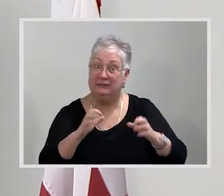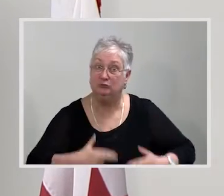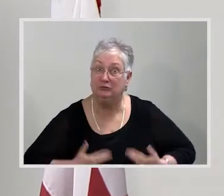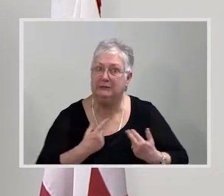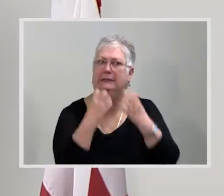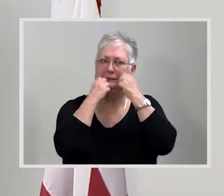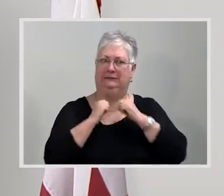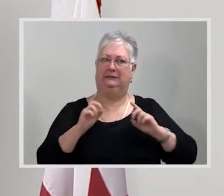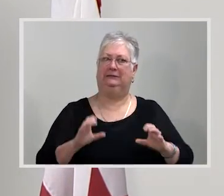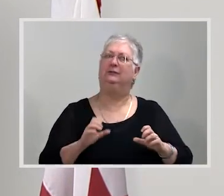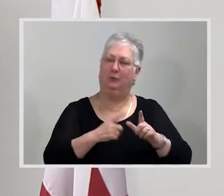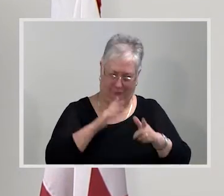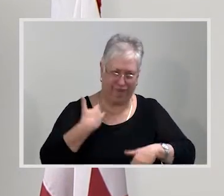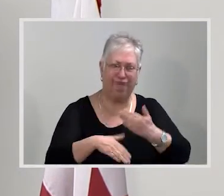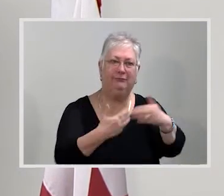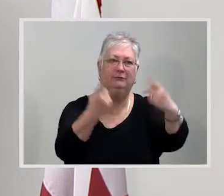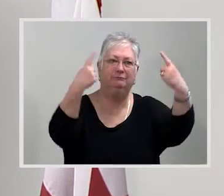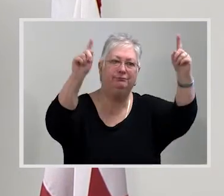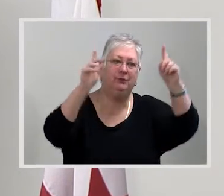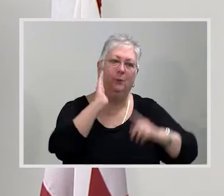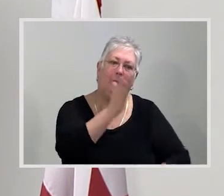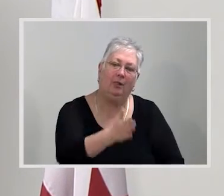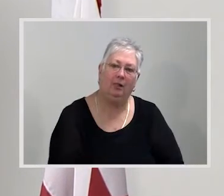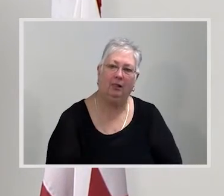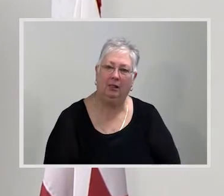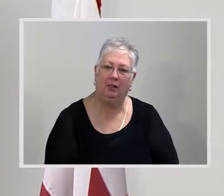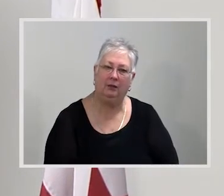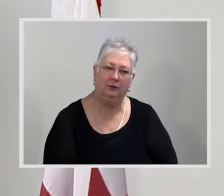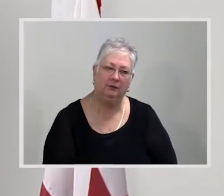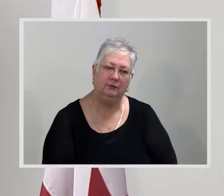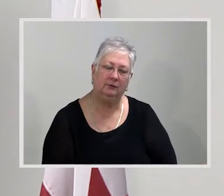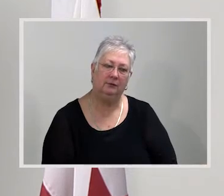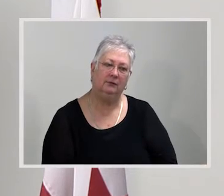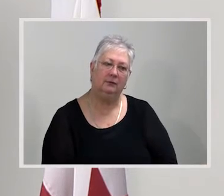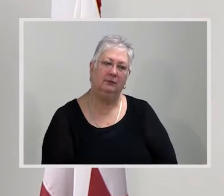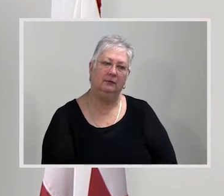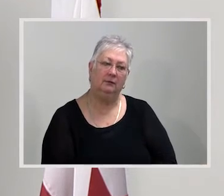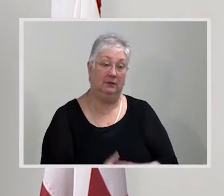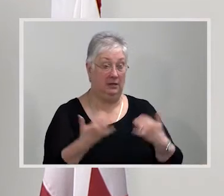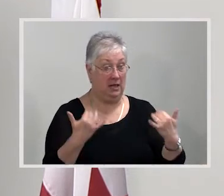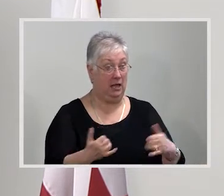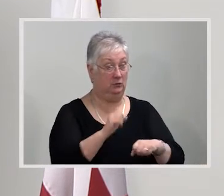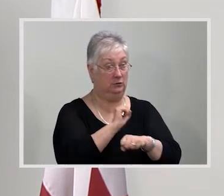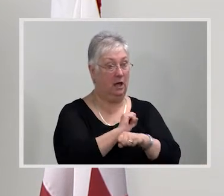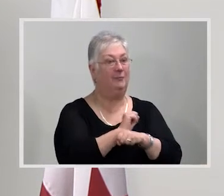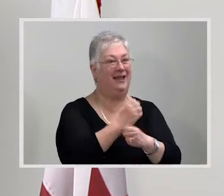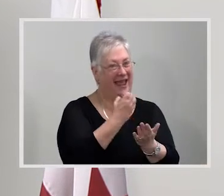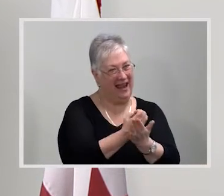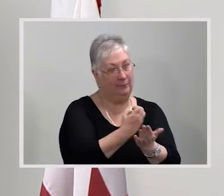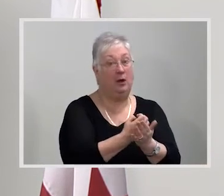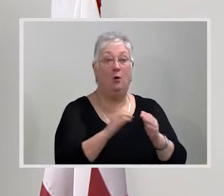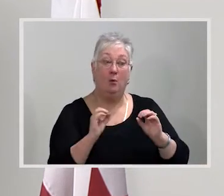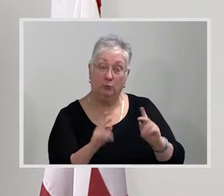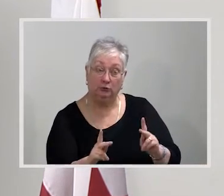IN THE AREA OF JOBS AND ECONOMIC OPPORTUNITY, YOU NOTICE THAT'S THE SMALLEST LITTLE BUCKET ON YOUR LIST.